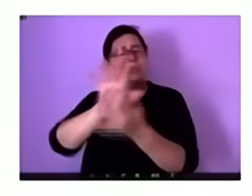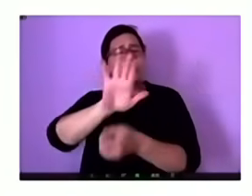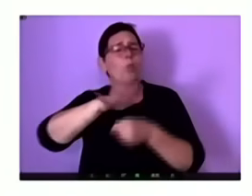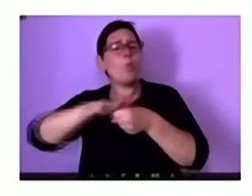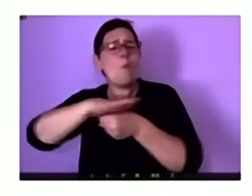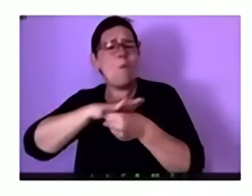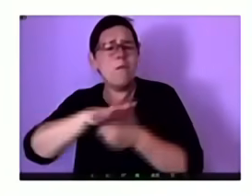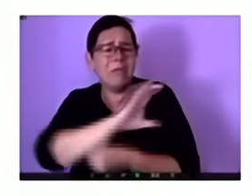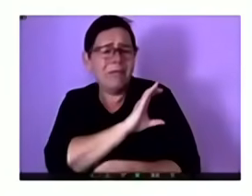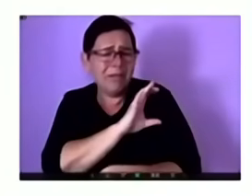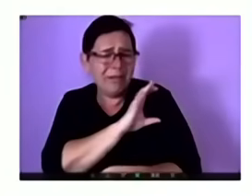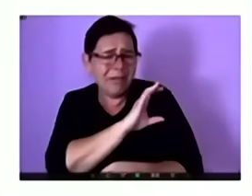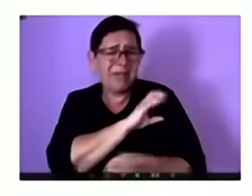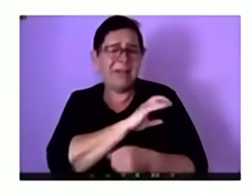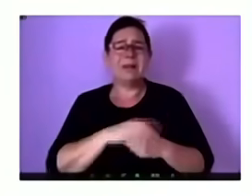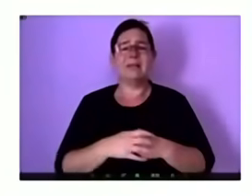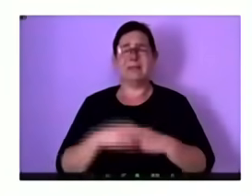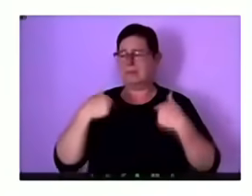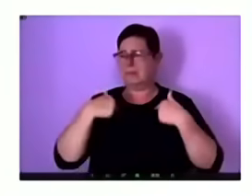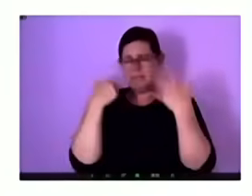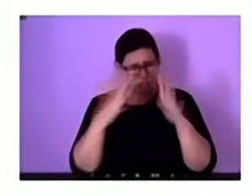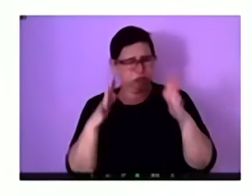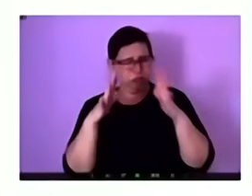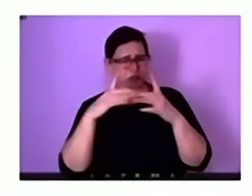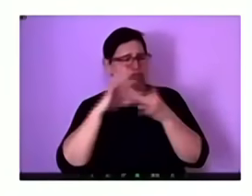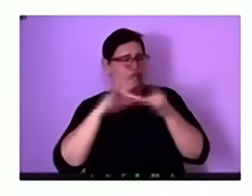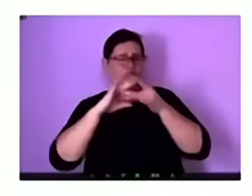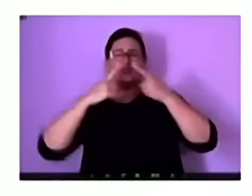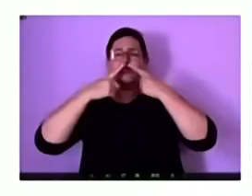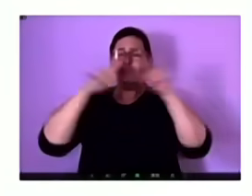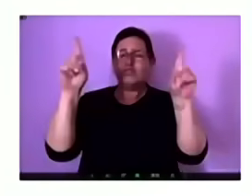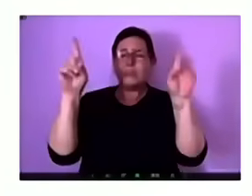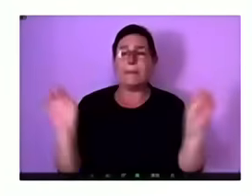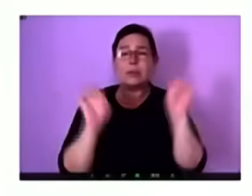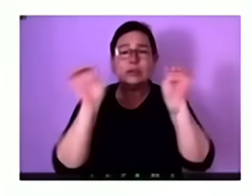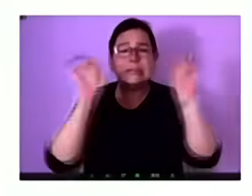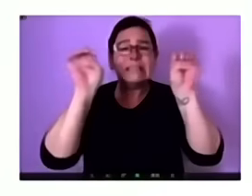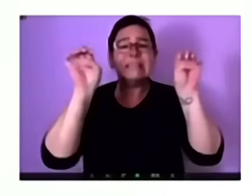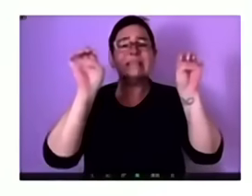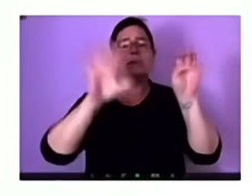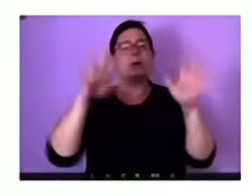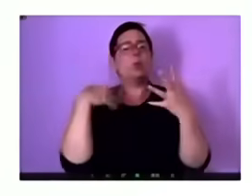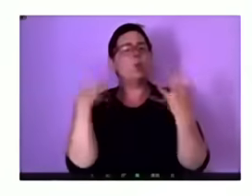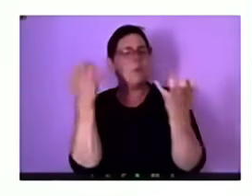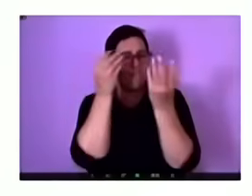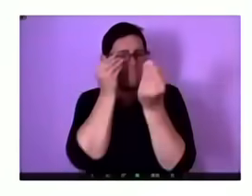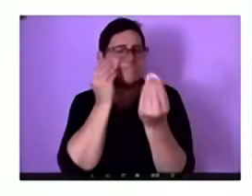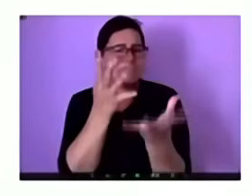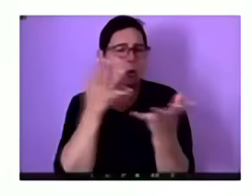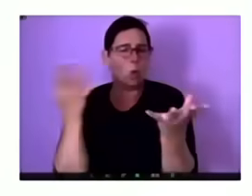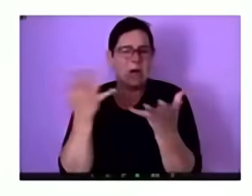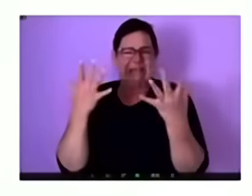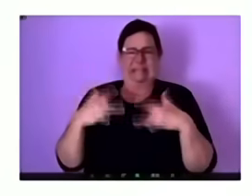GROUND. THE EFFORTS OF THE LOCAL FIRST RESPONDERS, GOVERNMENT, AND